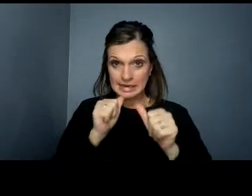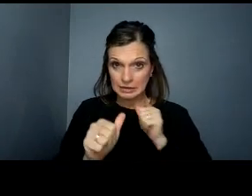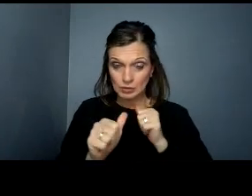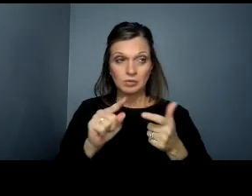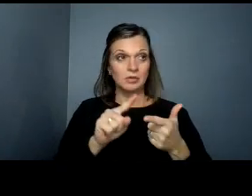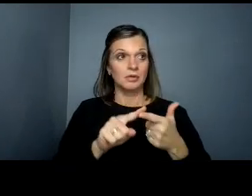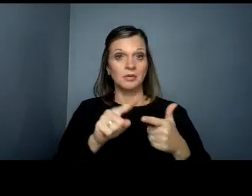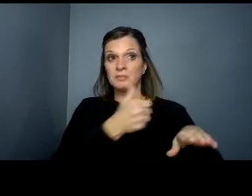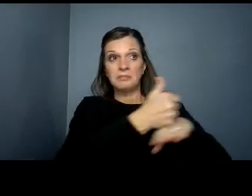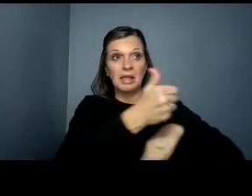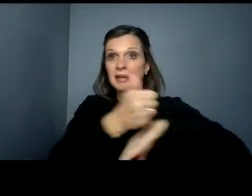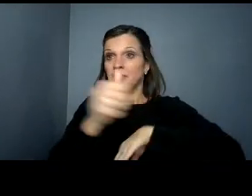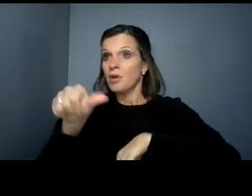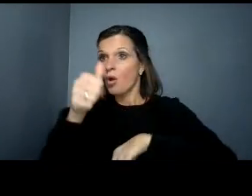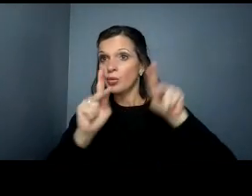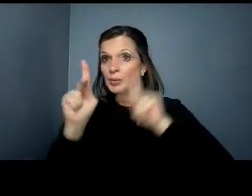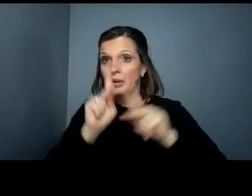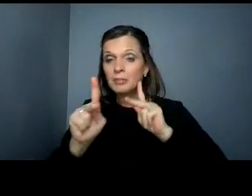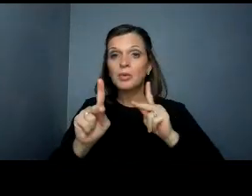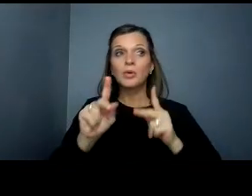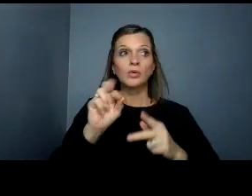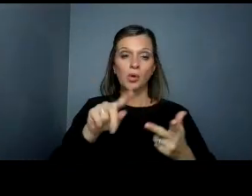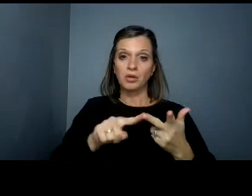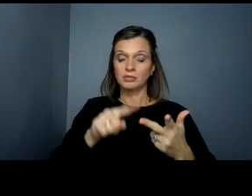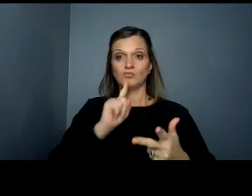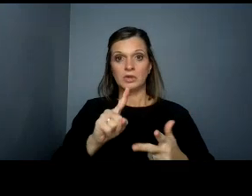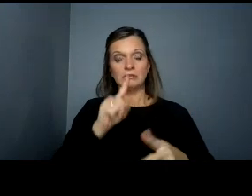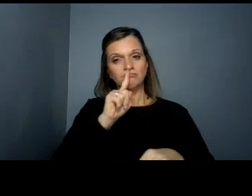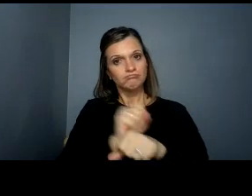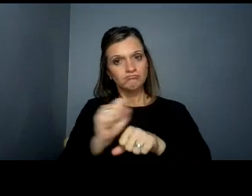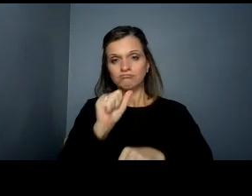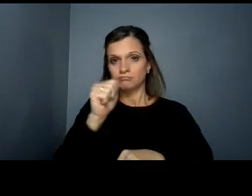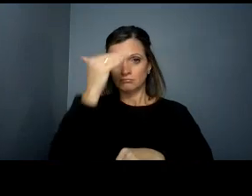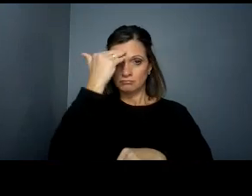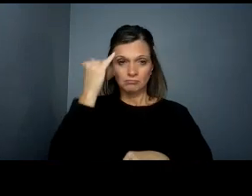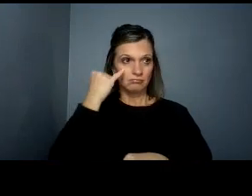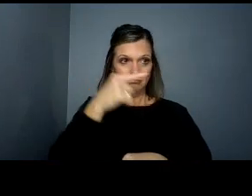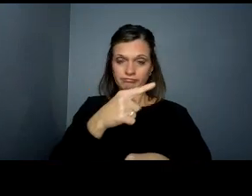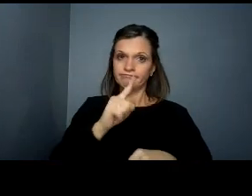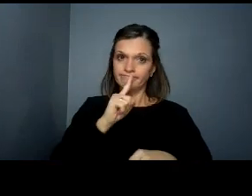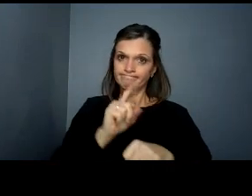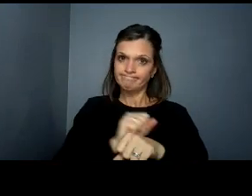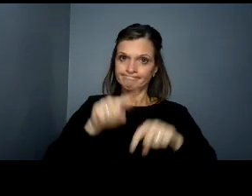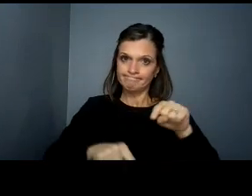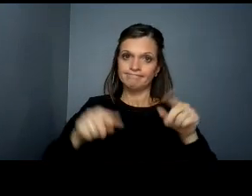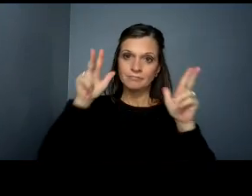And sometimes that's just a it's just a conversation to see where they where they are.